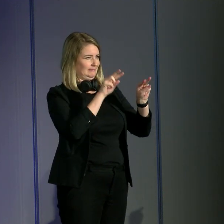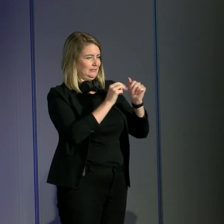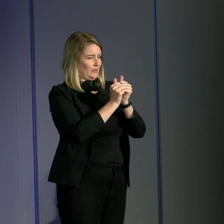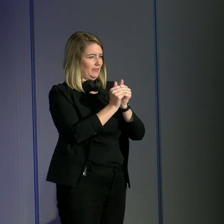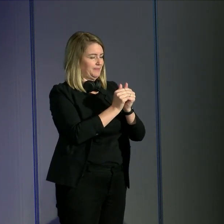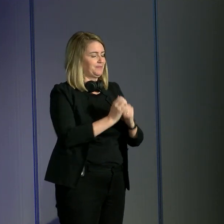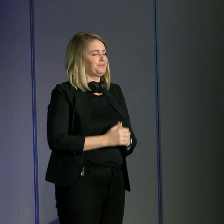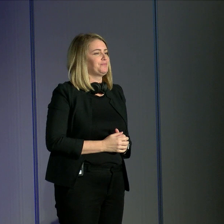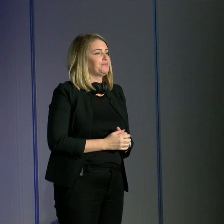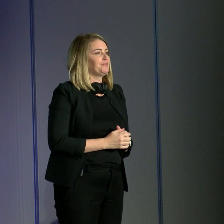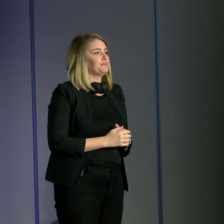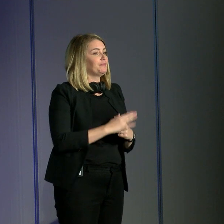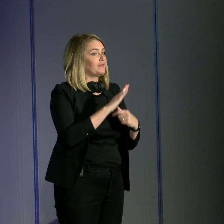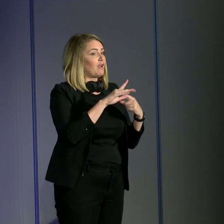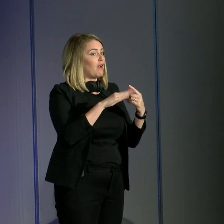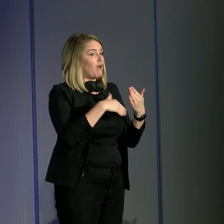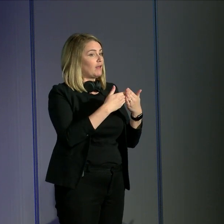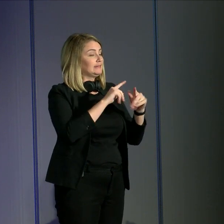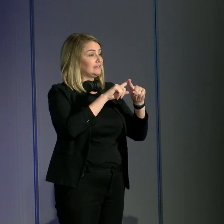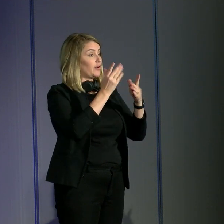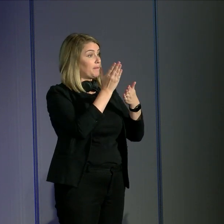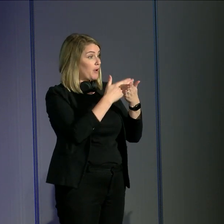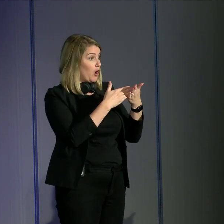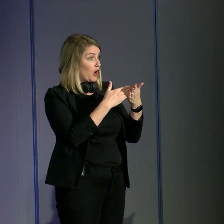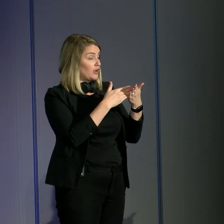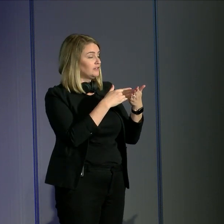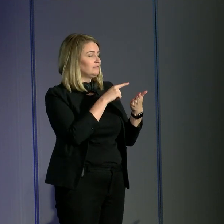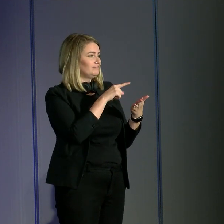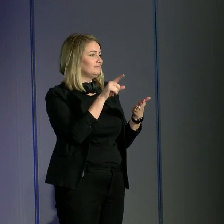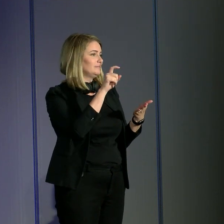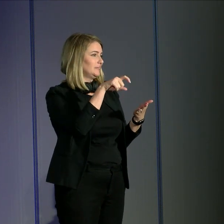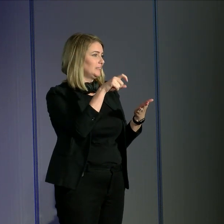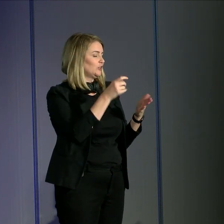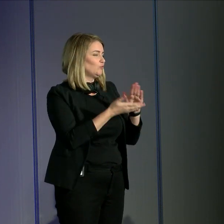All the parts here are all the things you need to run the program.